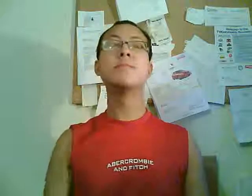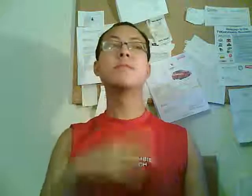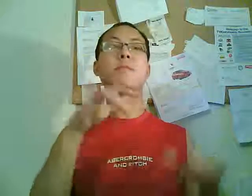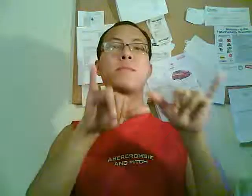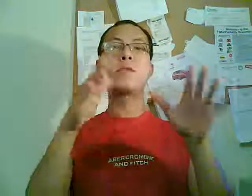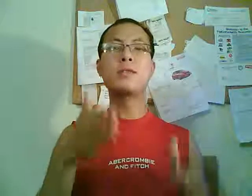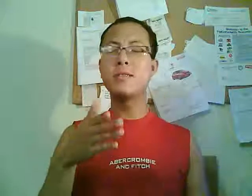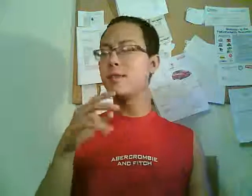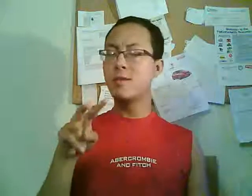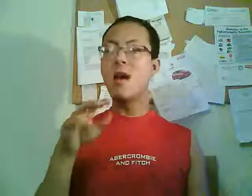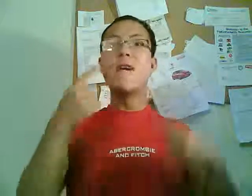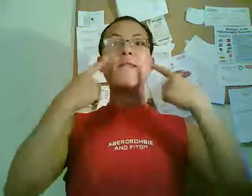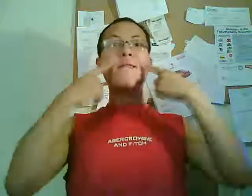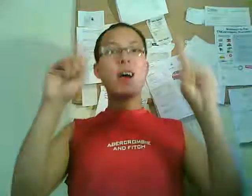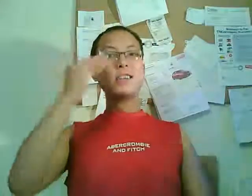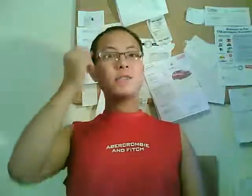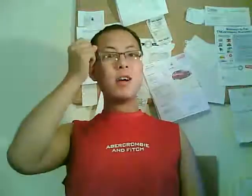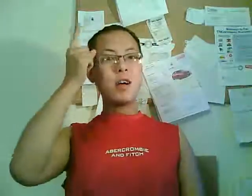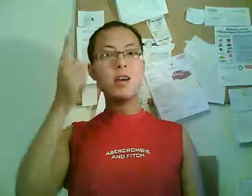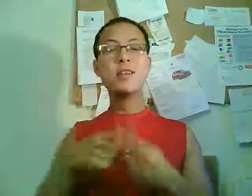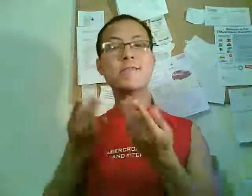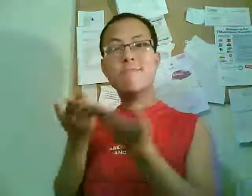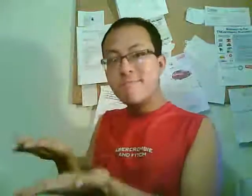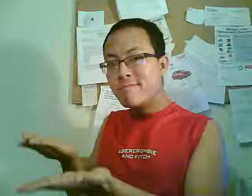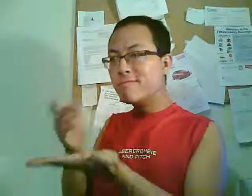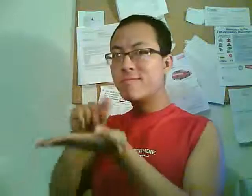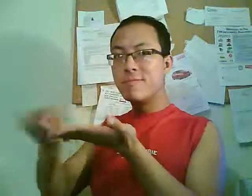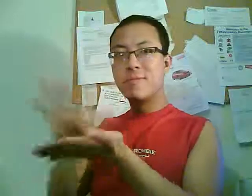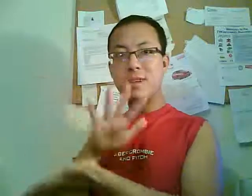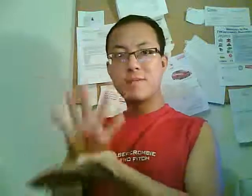The bartender seemed uncertain. Then finally it seemed like he understood. He finally offered paper and pen.